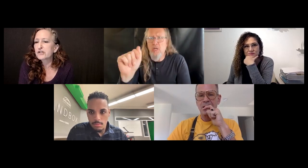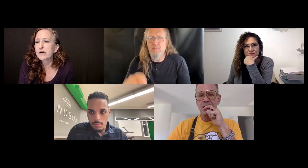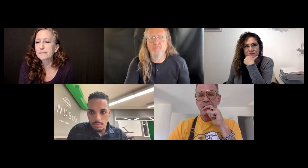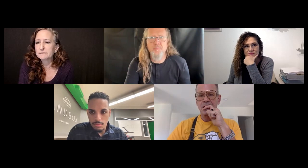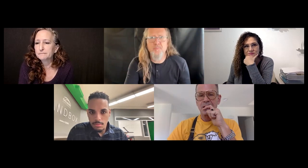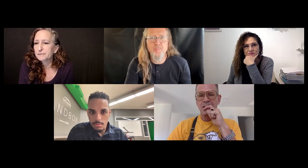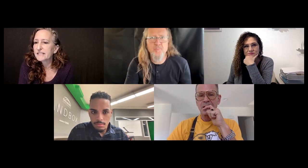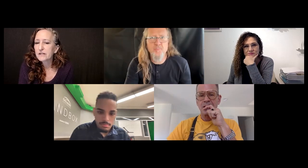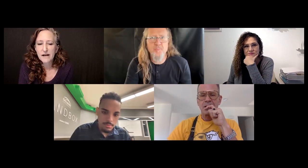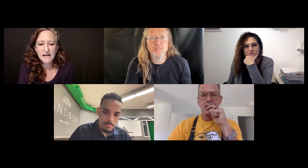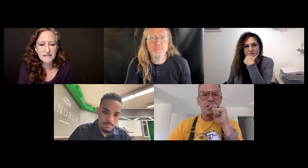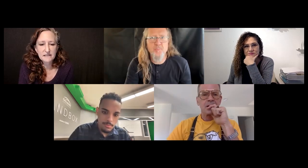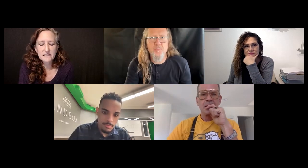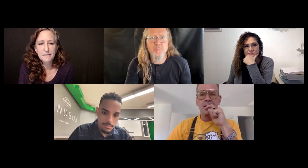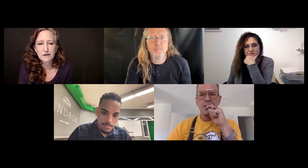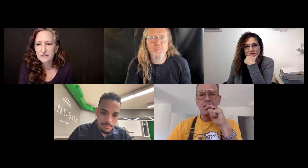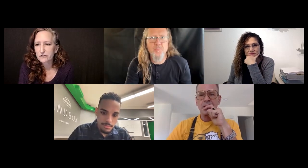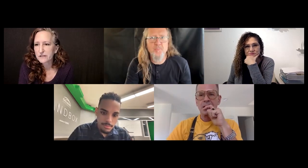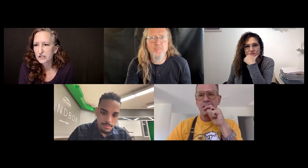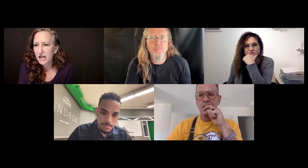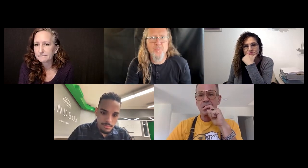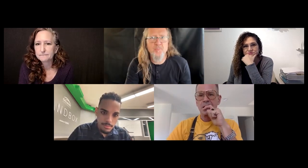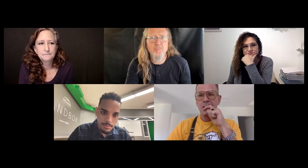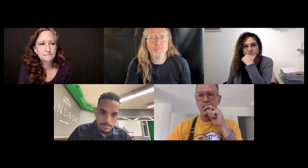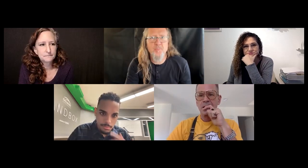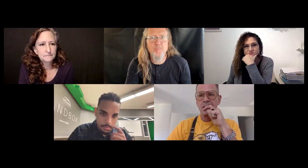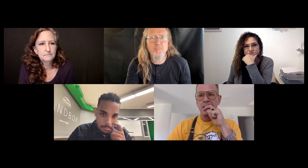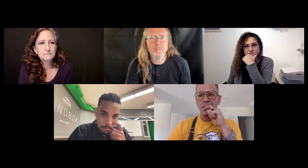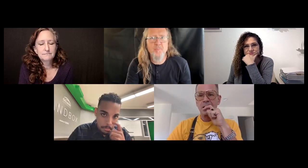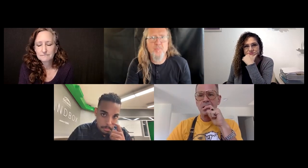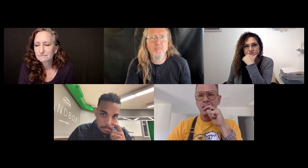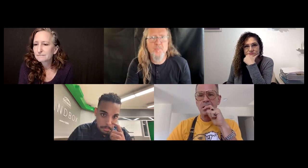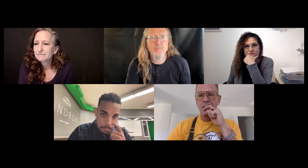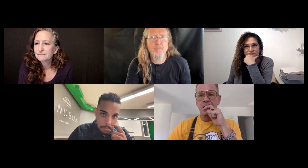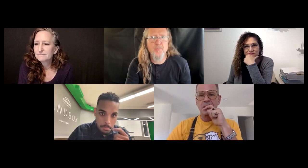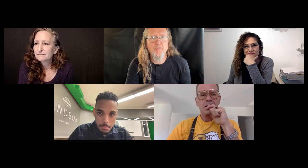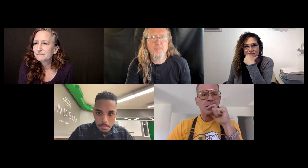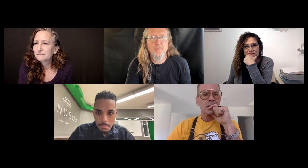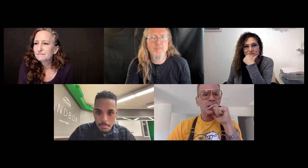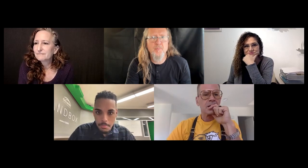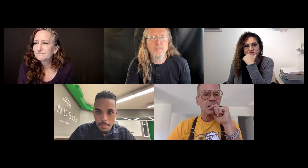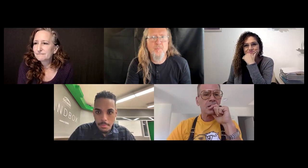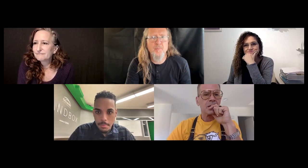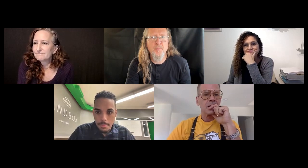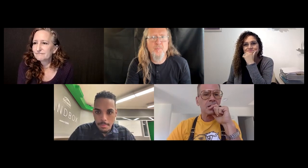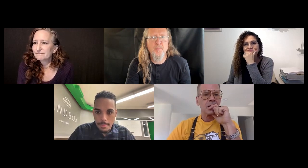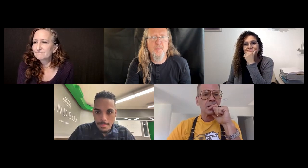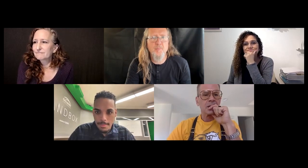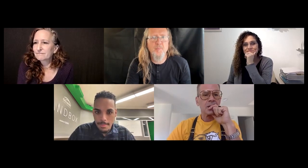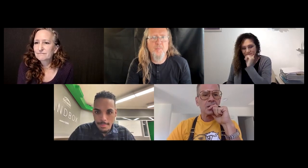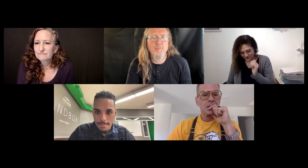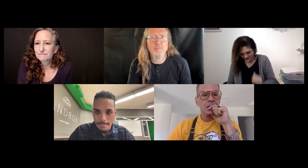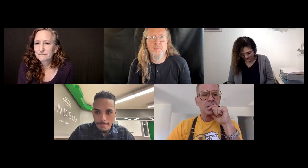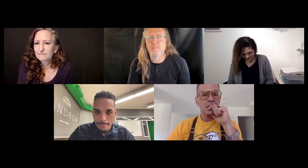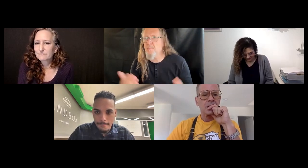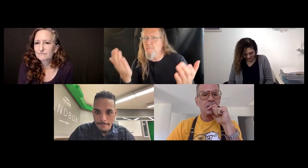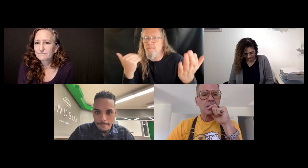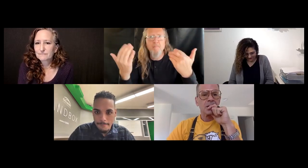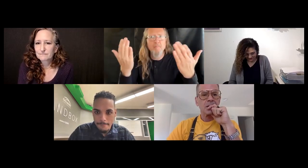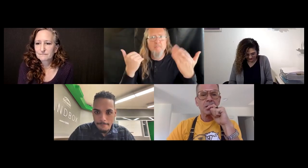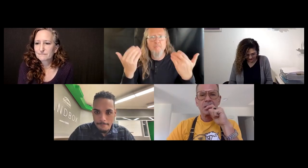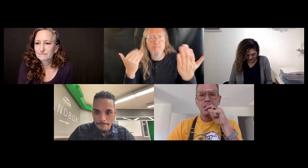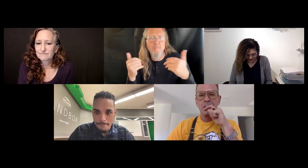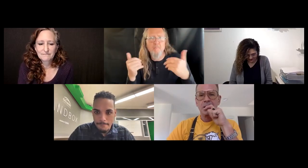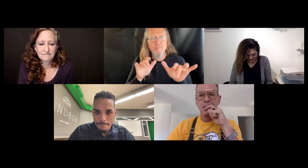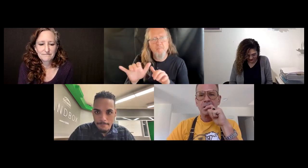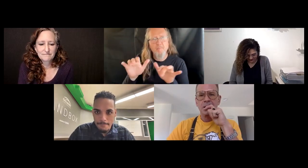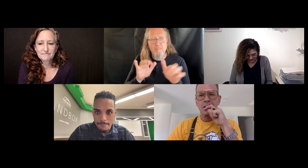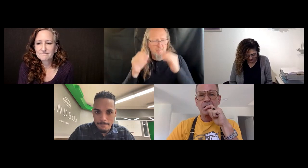Please go ahead and type your answers in the chat